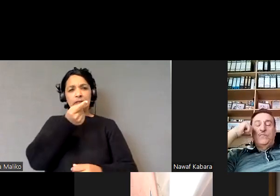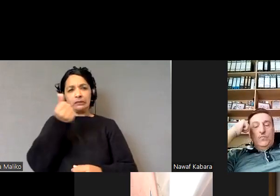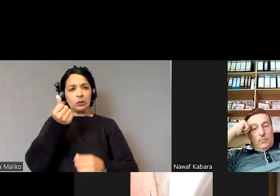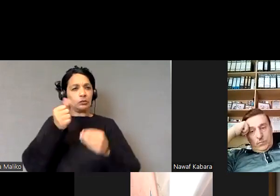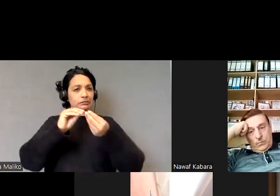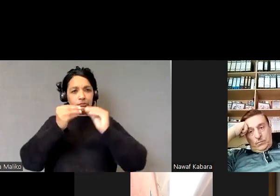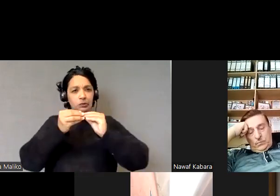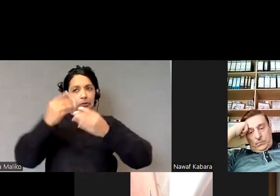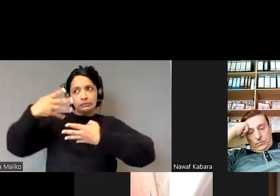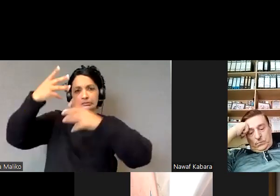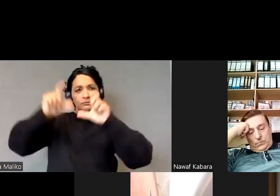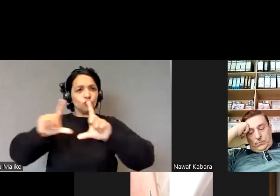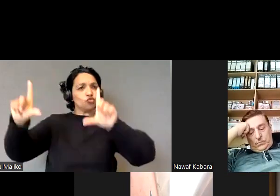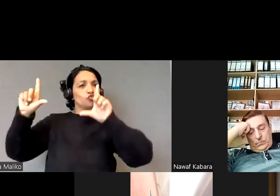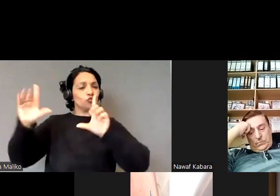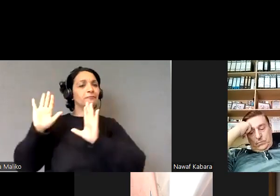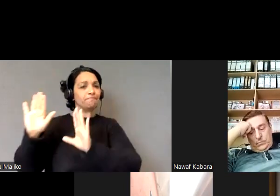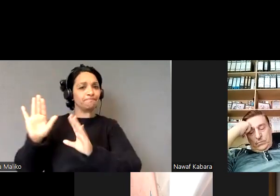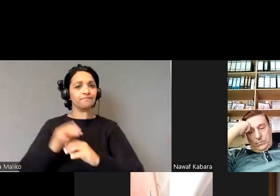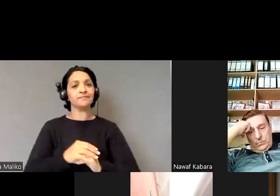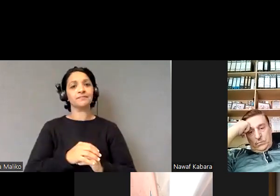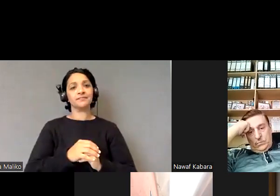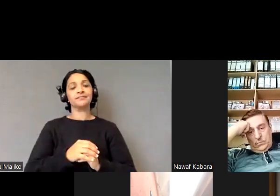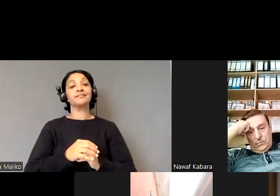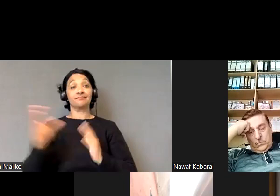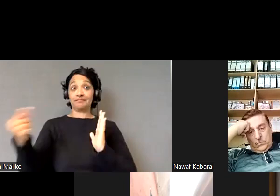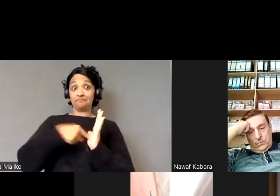The screen might come off, which we'll try to address.